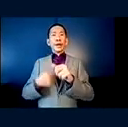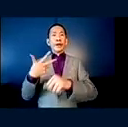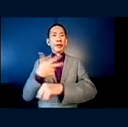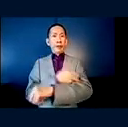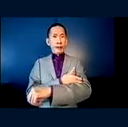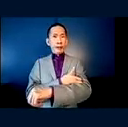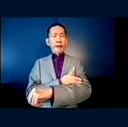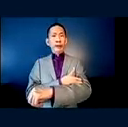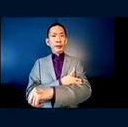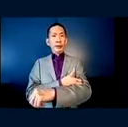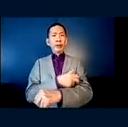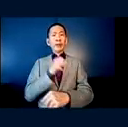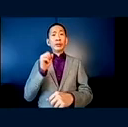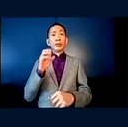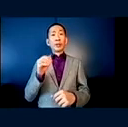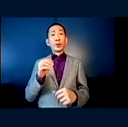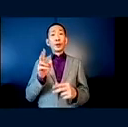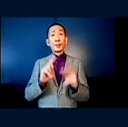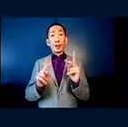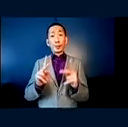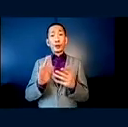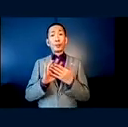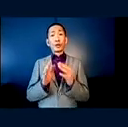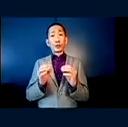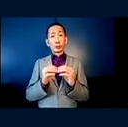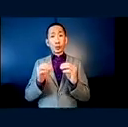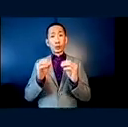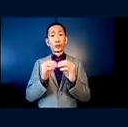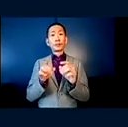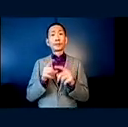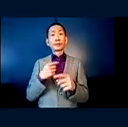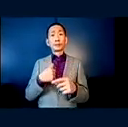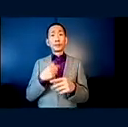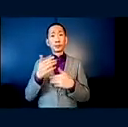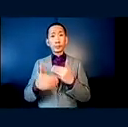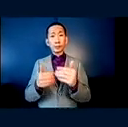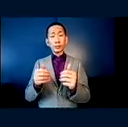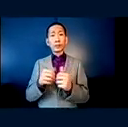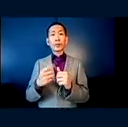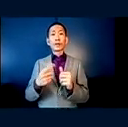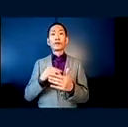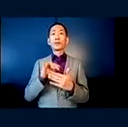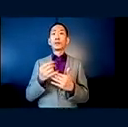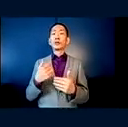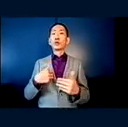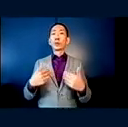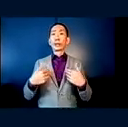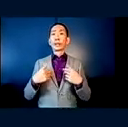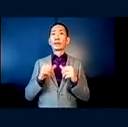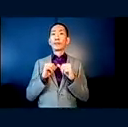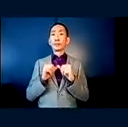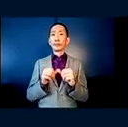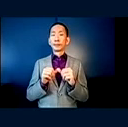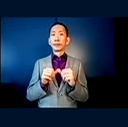THEY ARE INCREASING WITH EACH SHOT. SO THAT PEOPLE GET MORE AND MORE AS WE GO ALONG IN THE FIRST